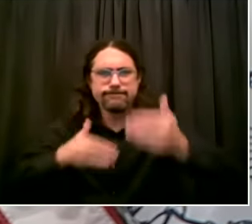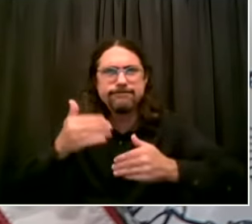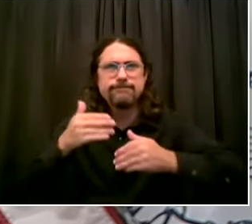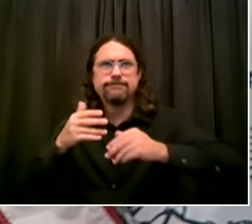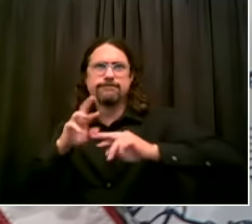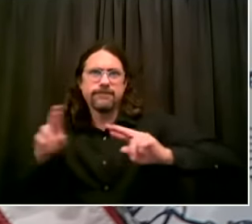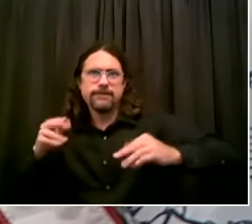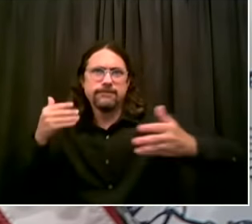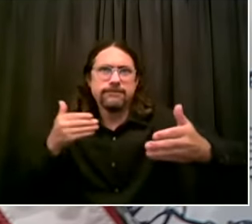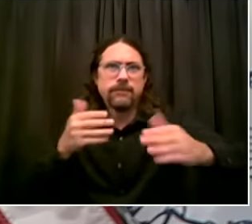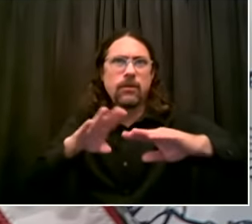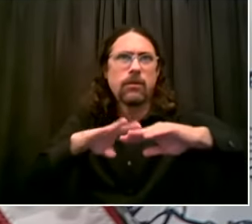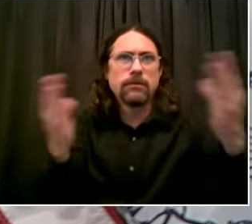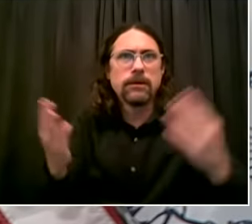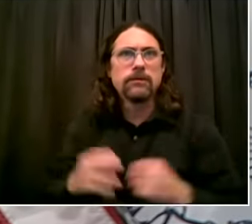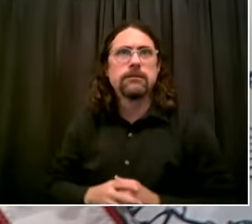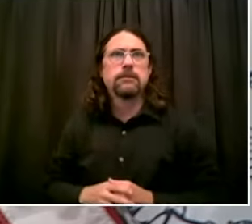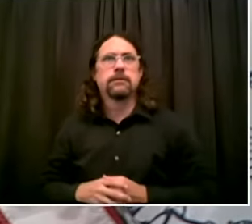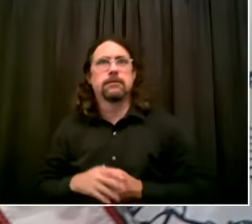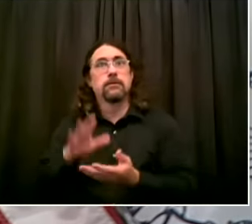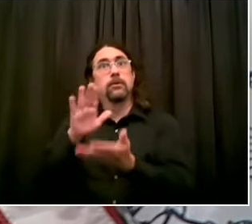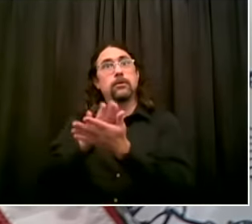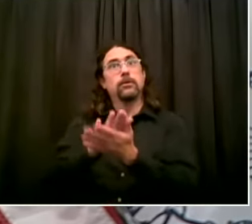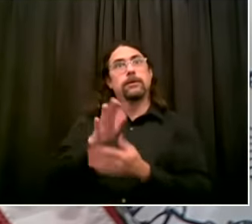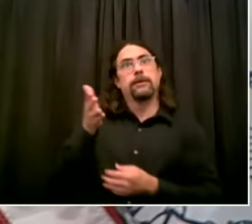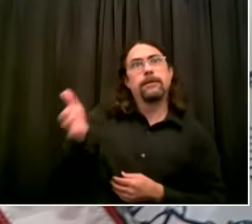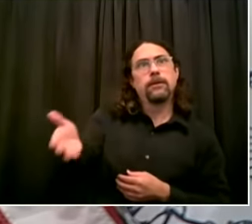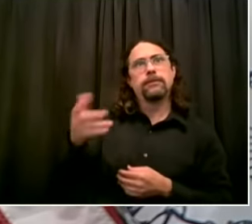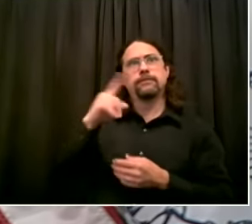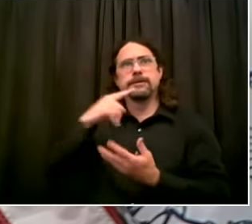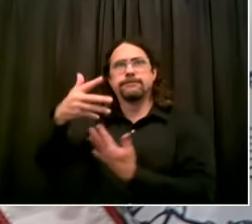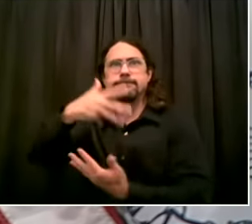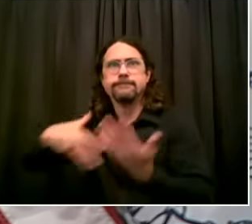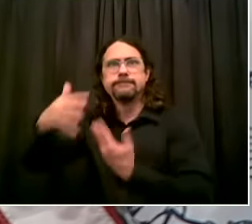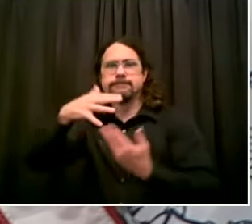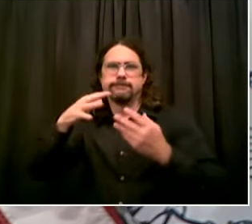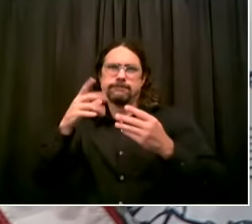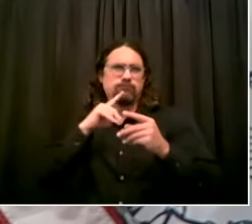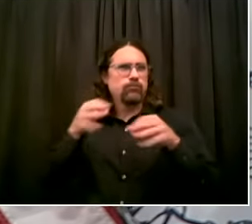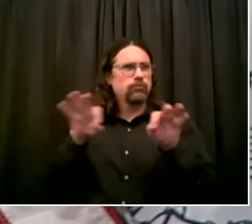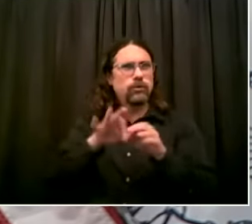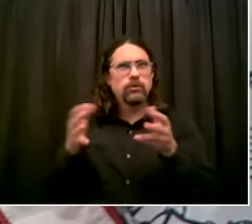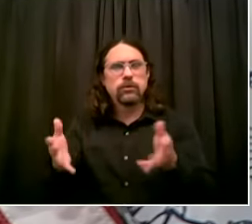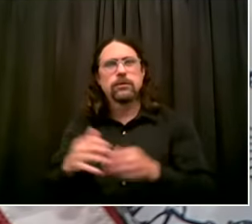PARTICULAR SHOUT OUT TO THE PRINCIPAL WHO DID AN AMAZING JOB. WATCHING HER ORGANIZE